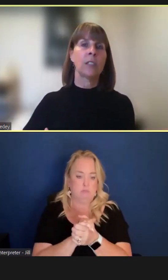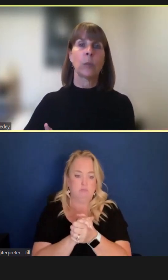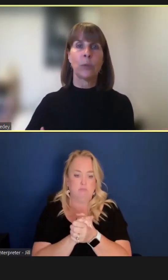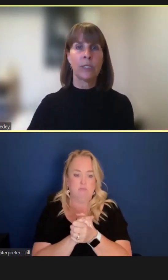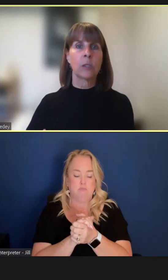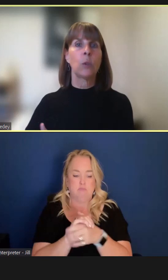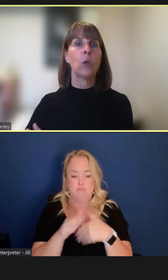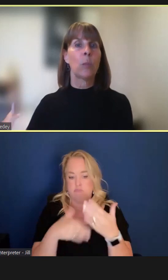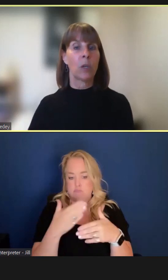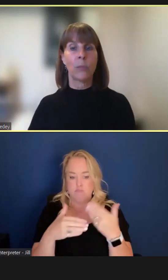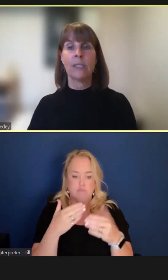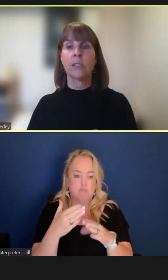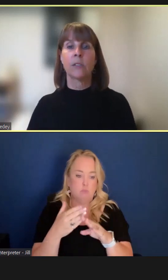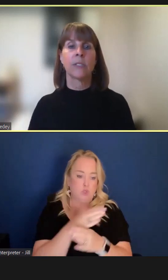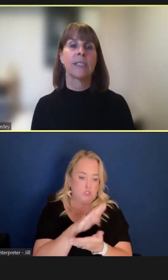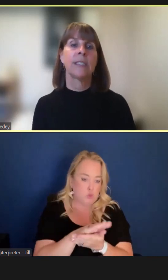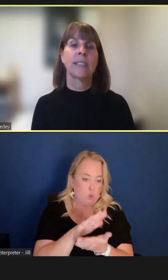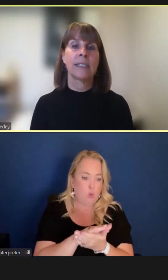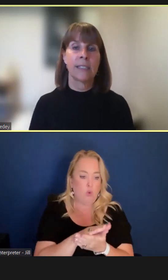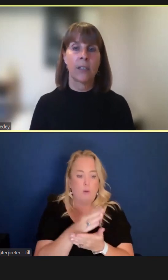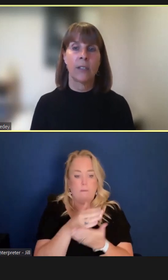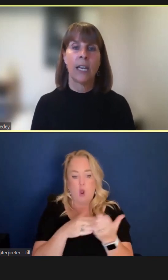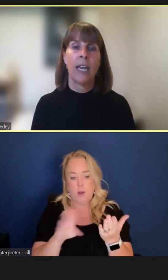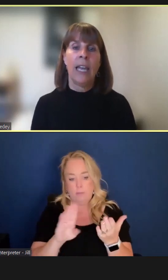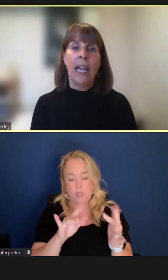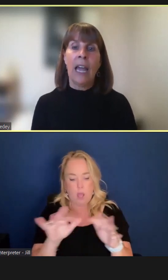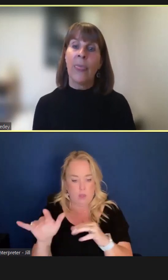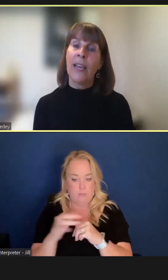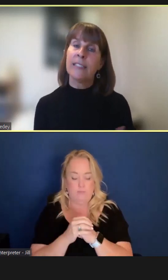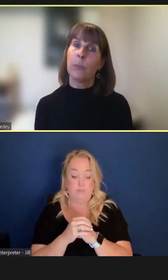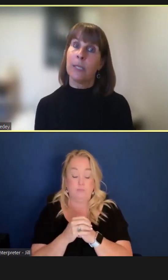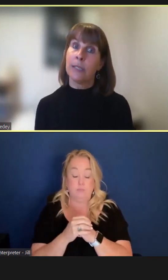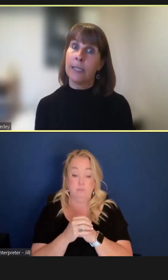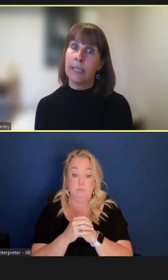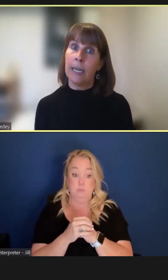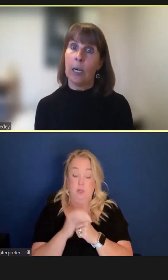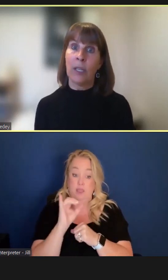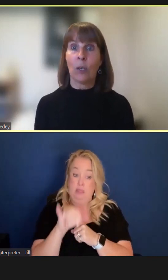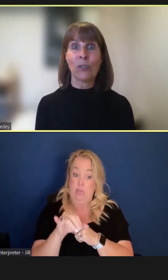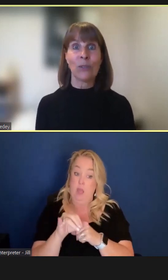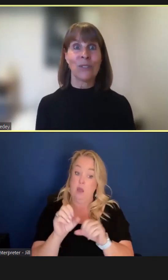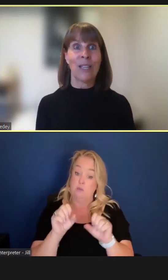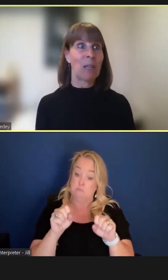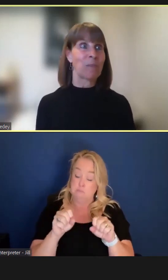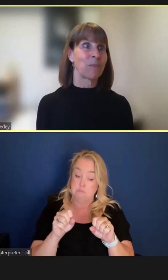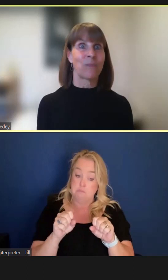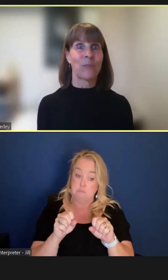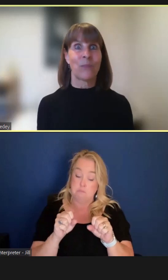preschool Part B Services Etc and that's appealing um and also saying three years